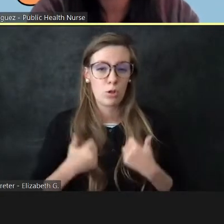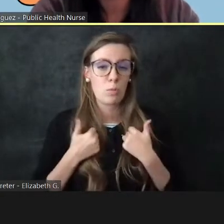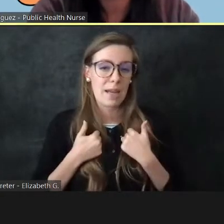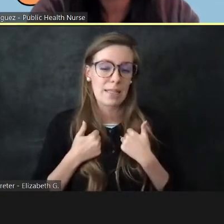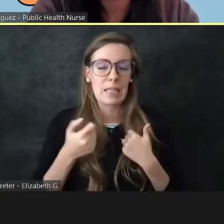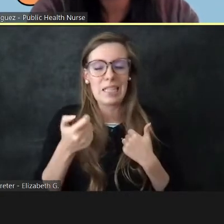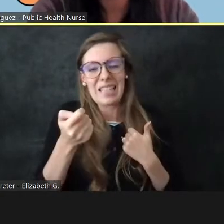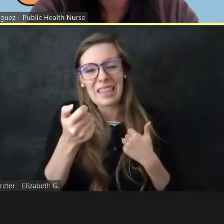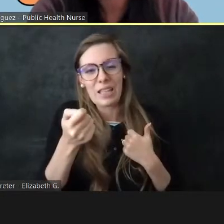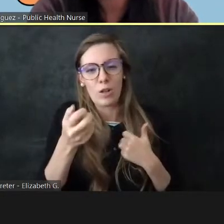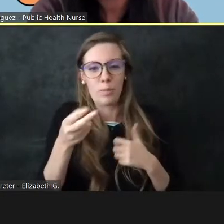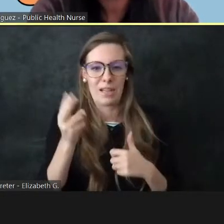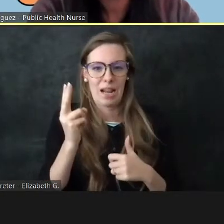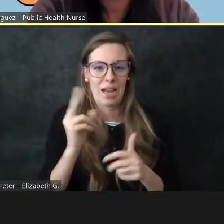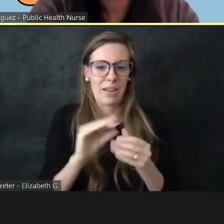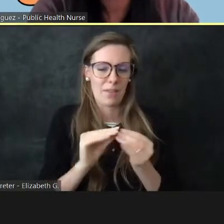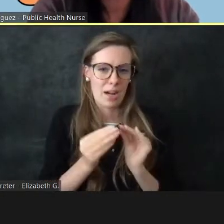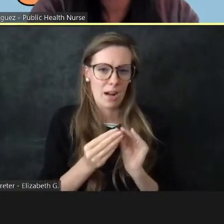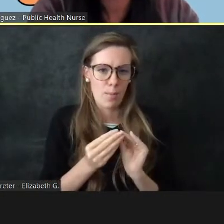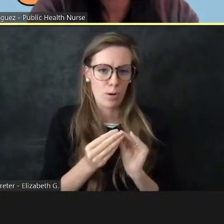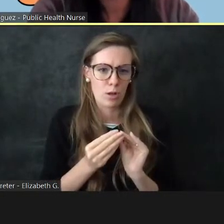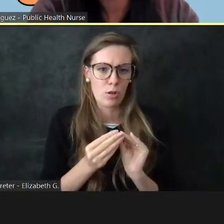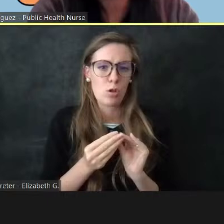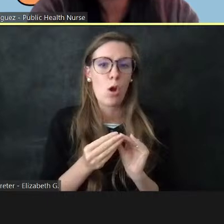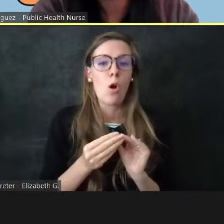So between those people who have not been